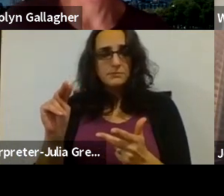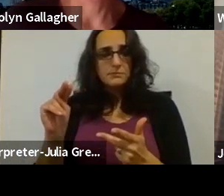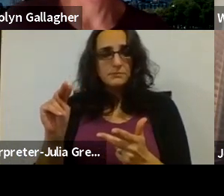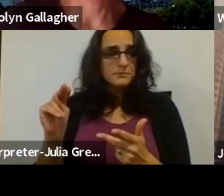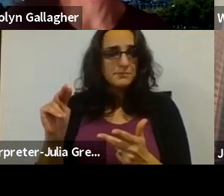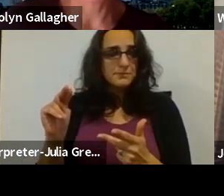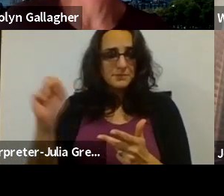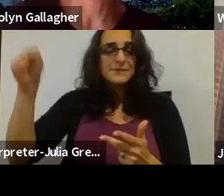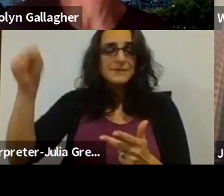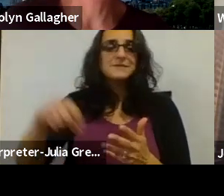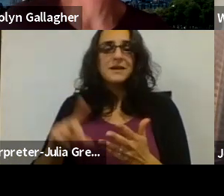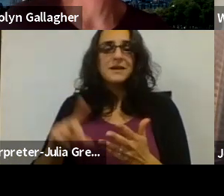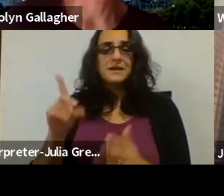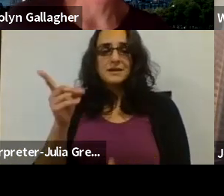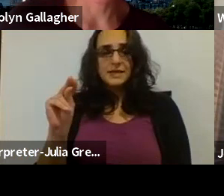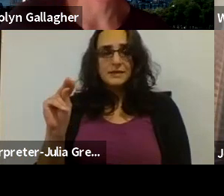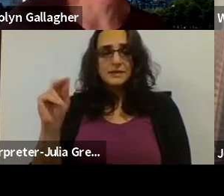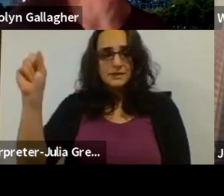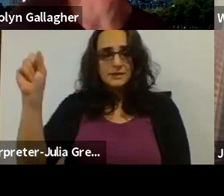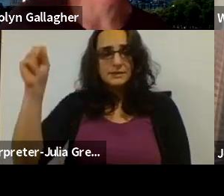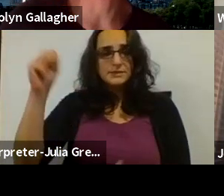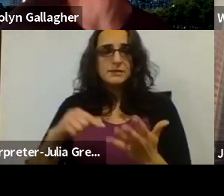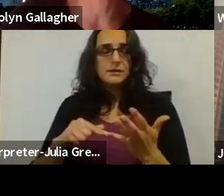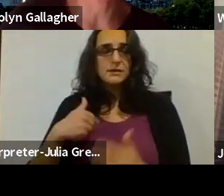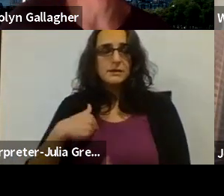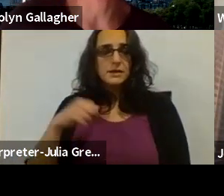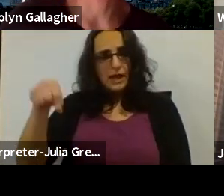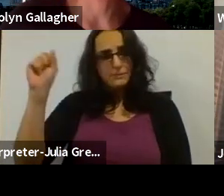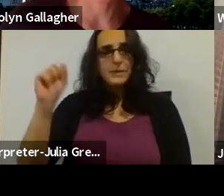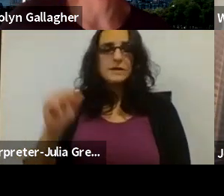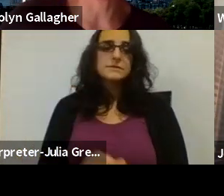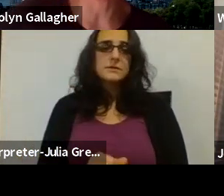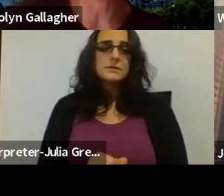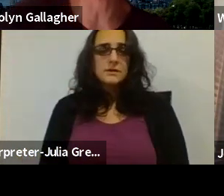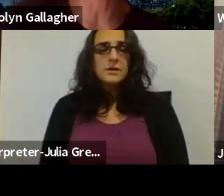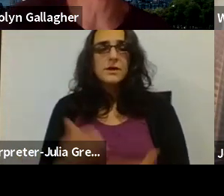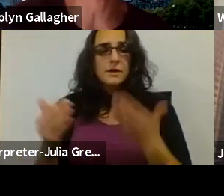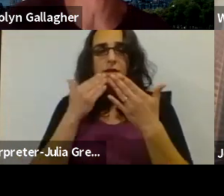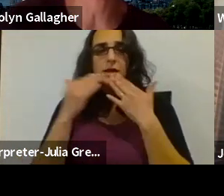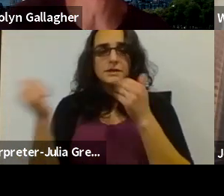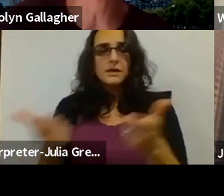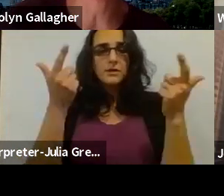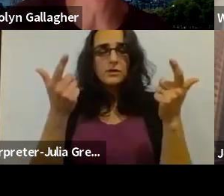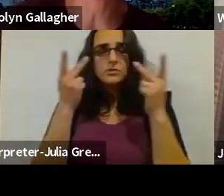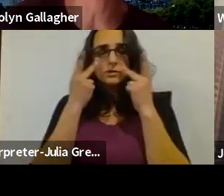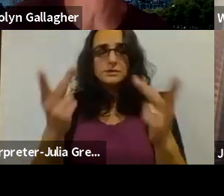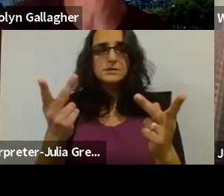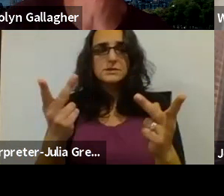Carolyn Gallagher: Yes, Dan. Carolyn Gallagher: Yes, and I am a yes. So thanks everybody. See you in a few minutes, Joe.